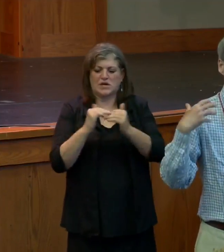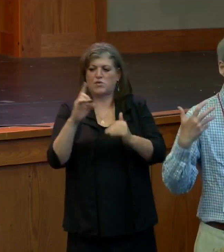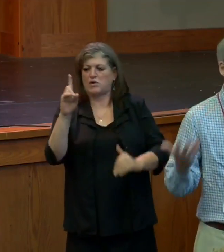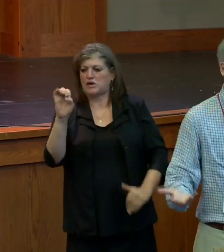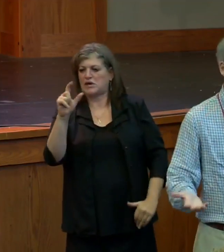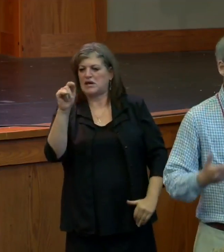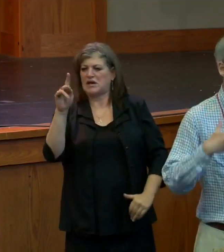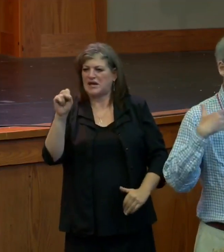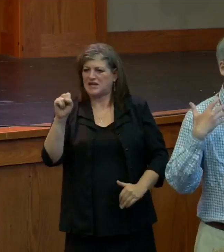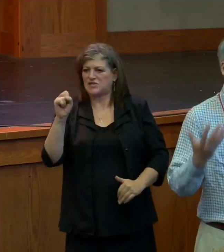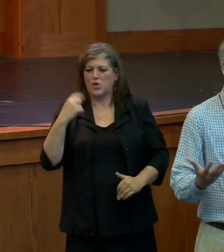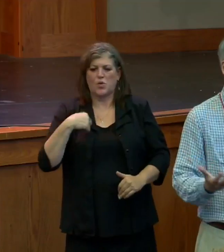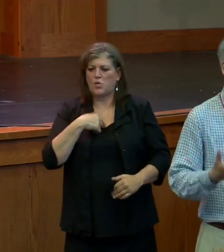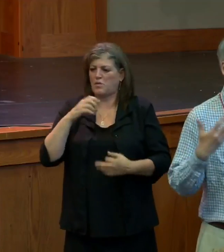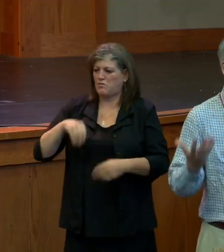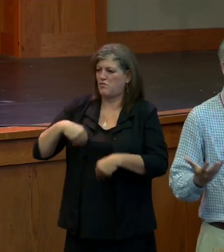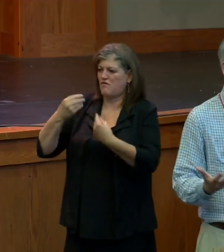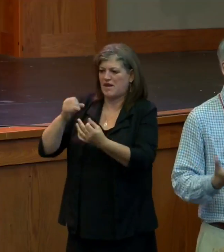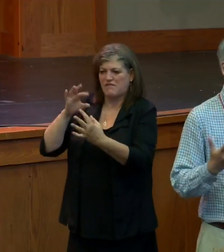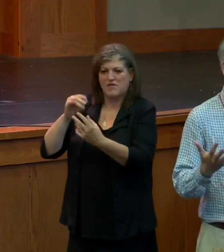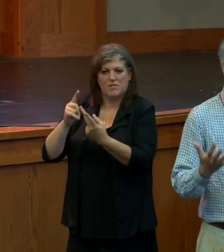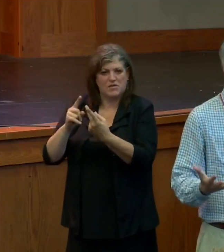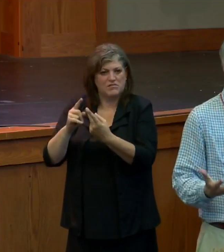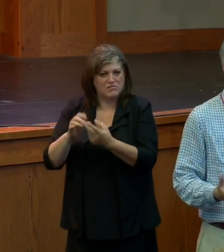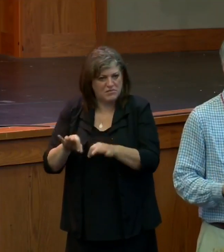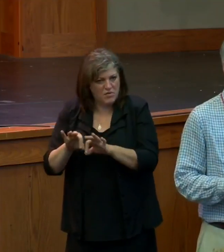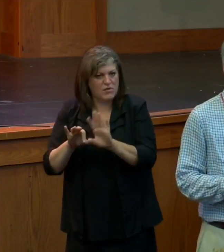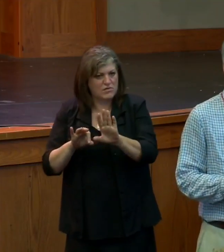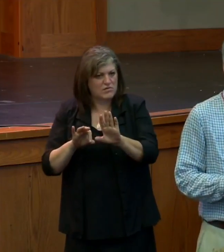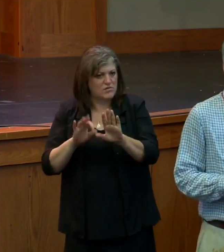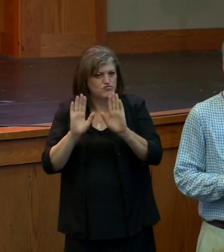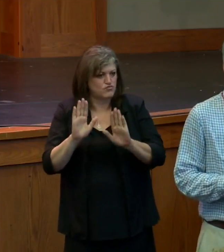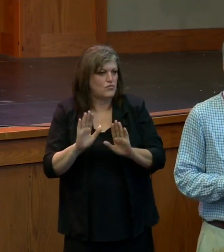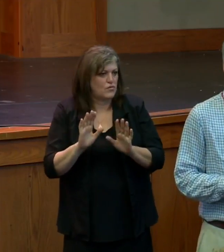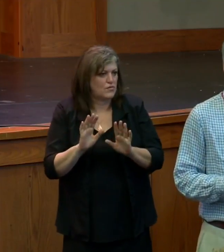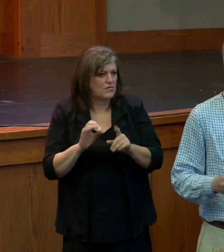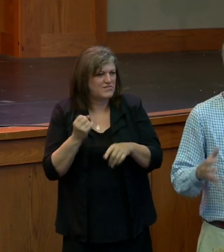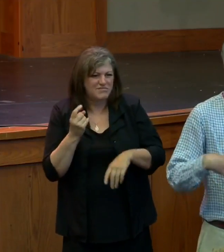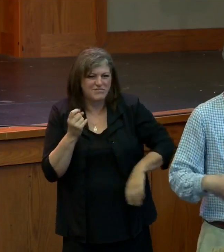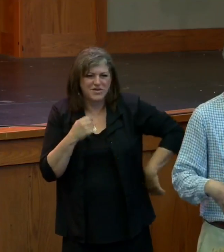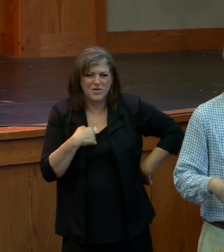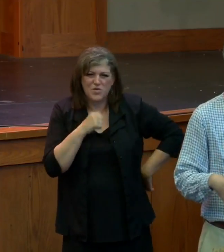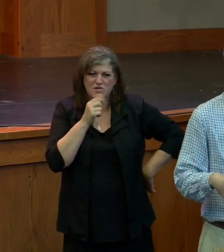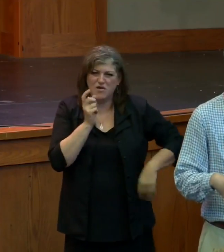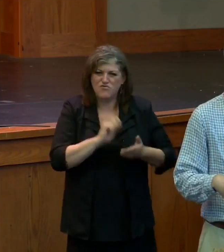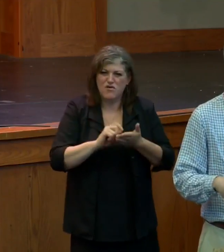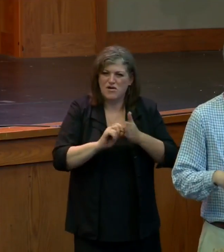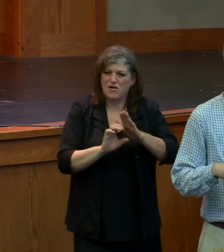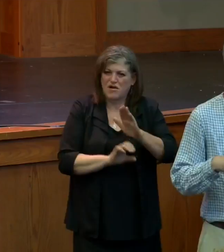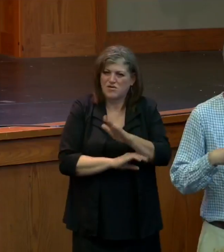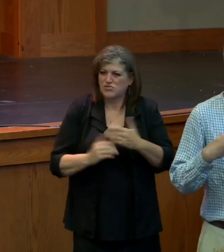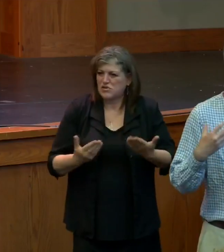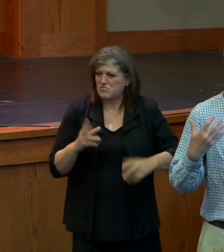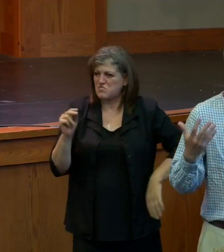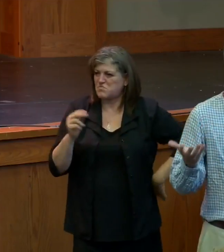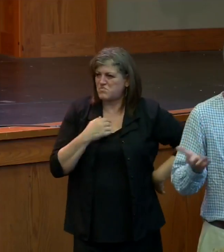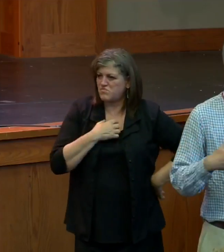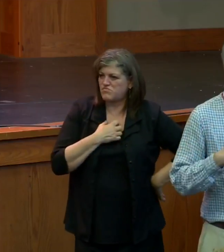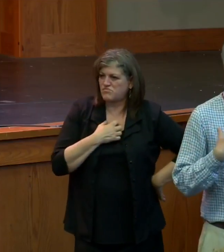PROVIDING INPUT WHICH IS ESSENTIAL AND IT IS GREAT THAT IT IS HAPPENING BUT WE'RE NOT WRITING A CONSTITUTION HERE AND